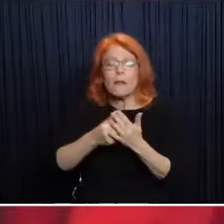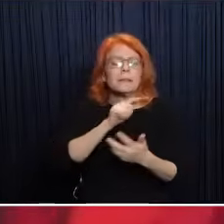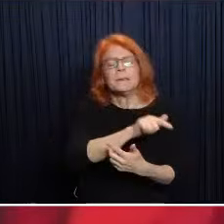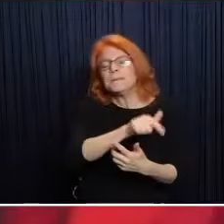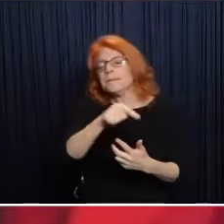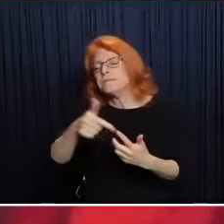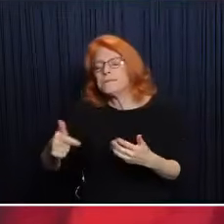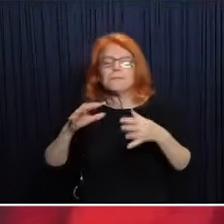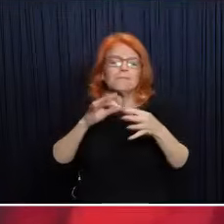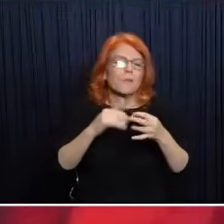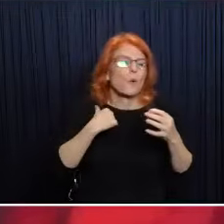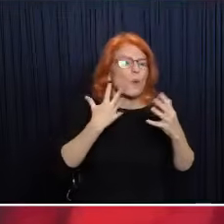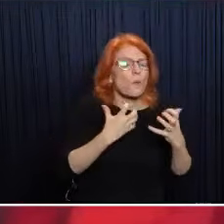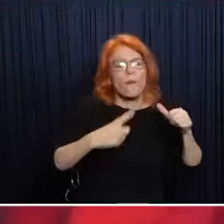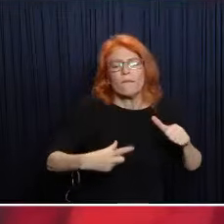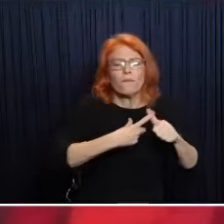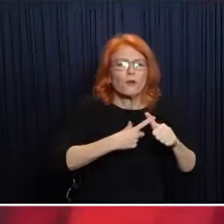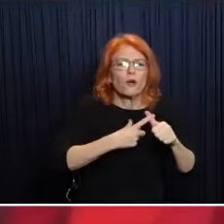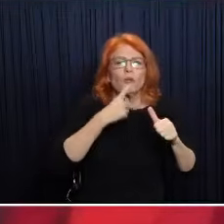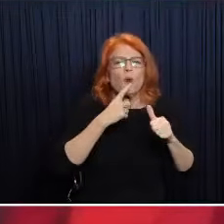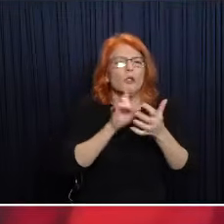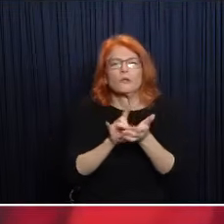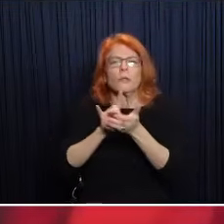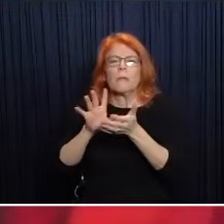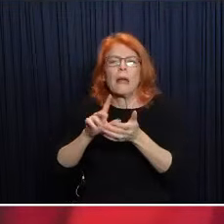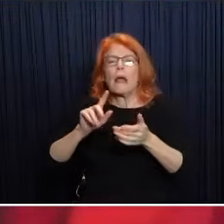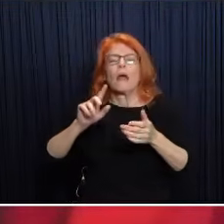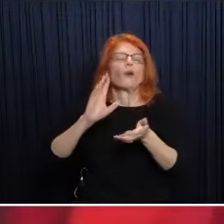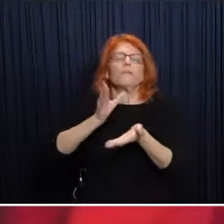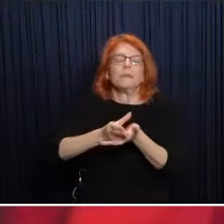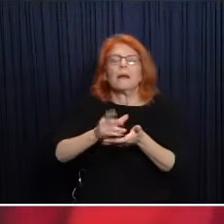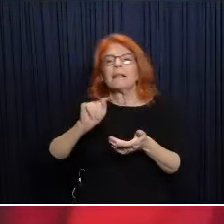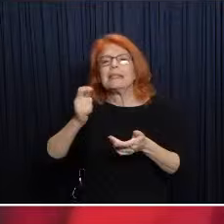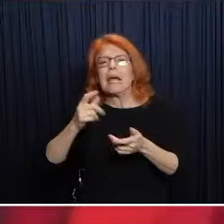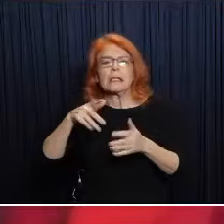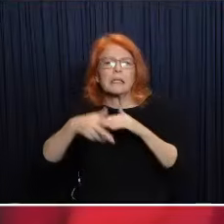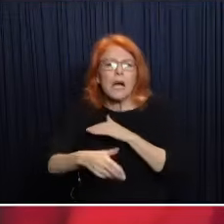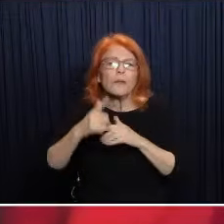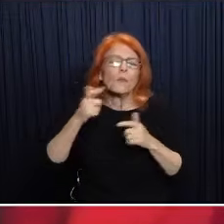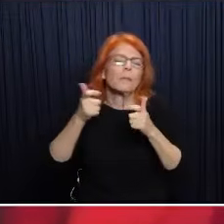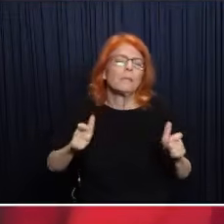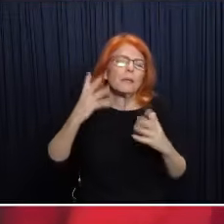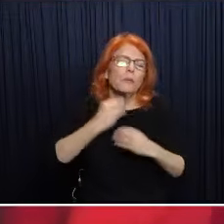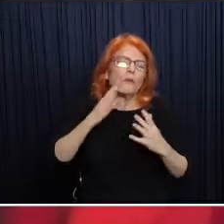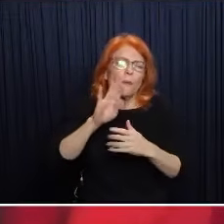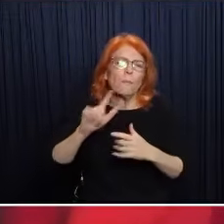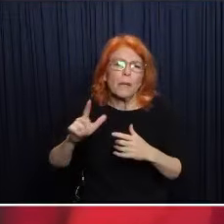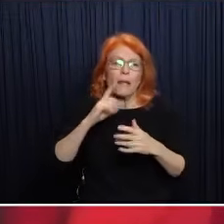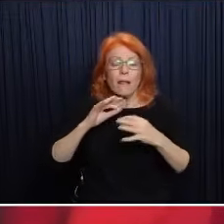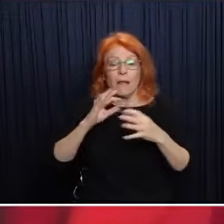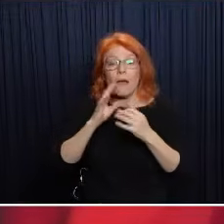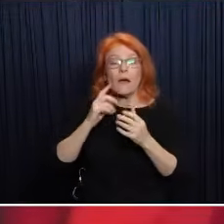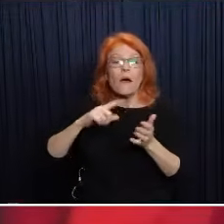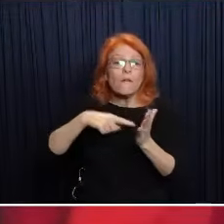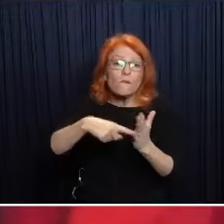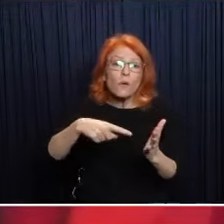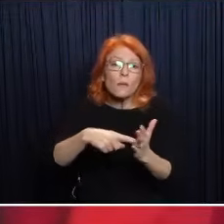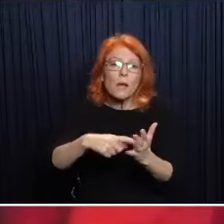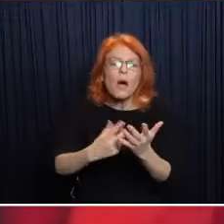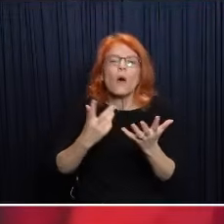LEADERS. I WAS WATCHING THE DEBATE FOR THE DEMOCRATS AND ALL OF THEM SAID WE WANT TO REPEAL THE TAX CUT.